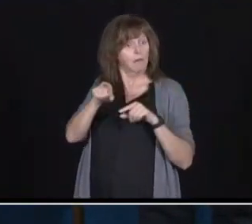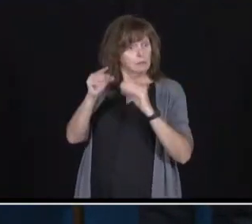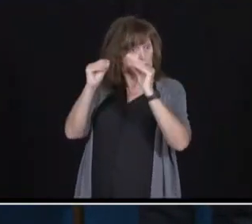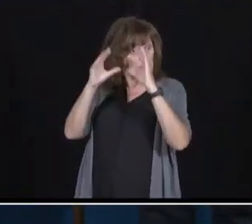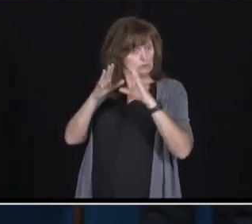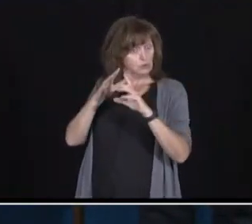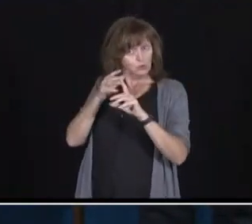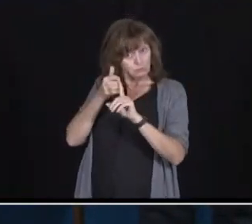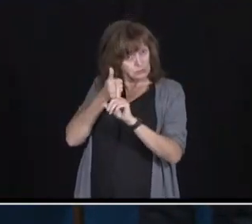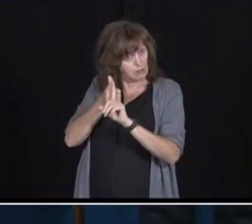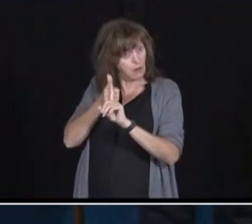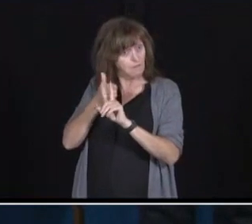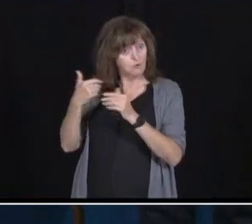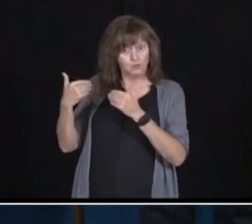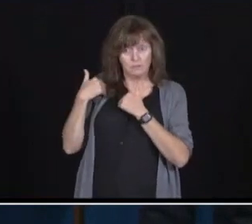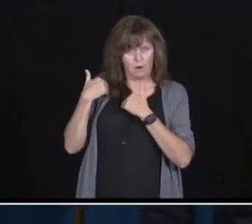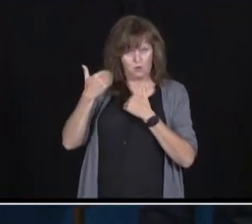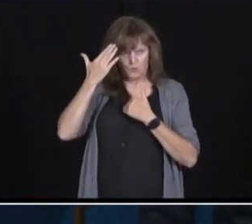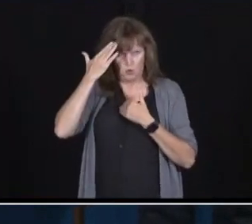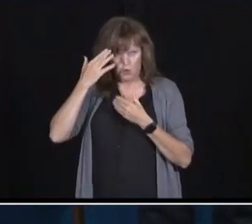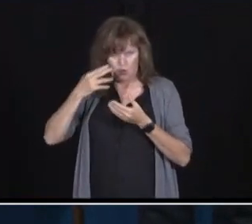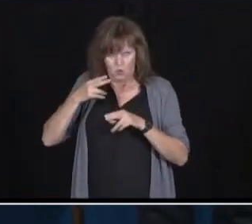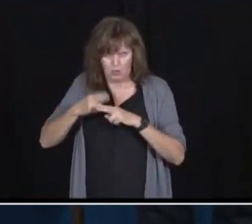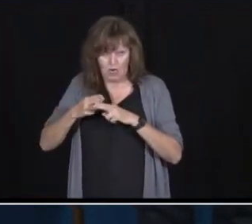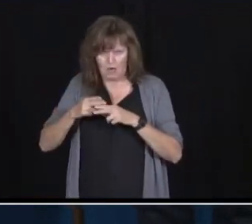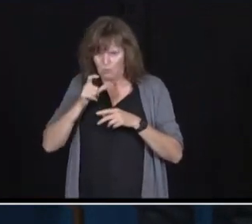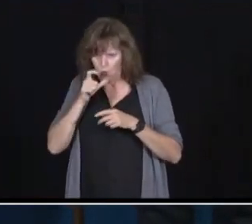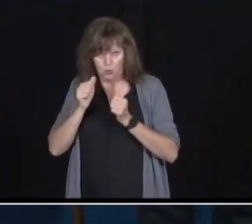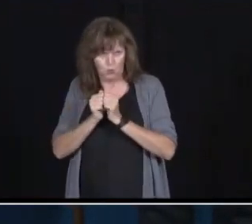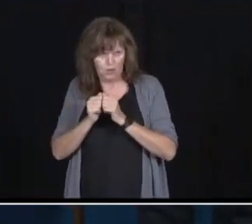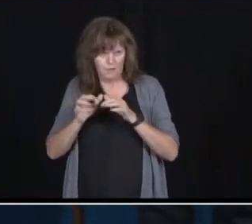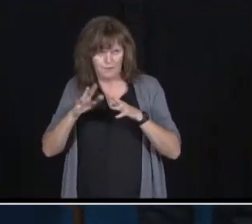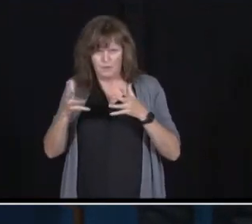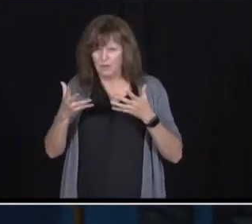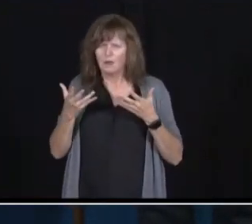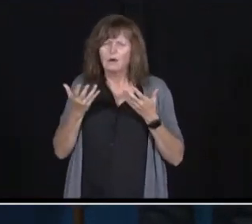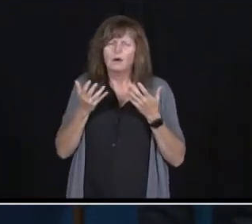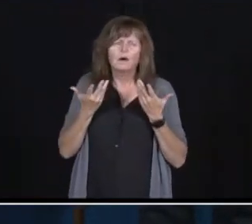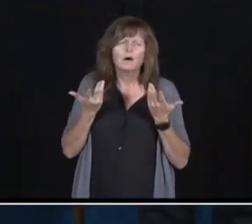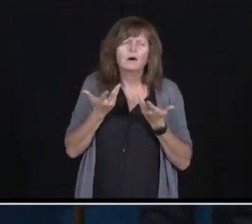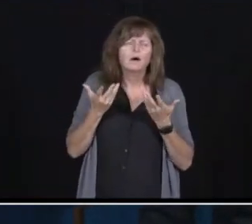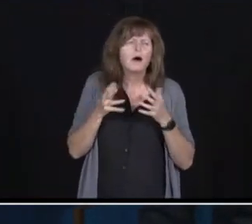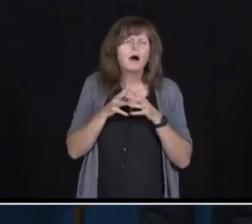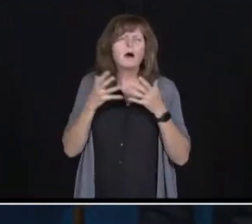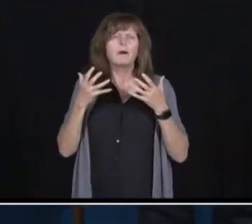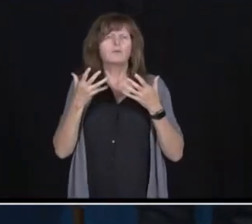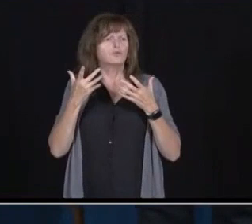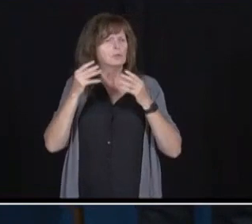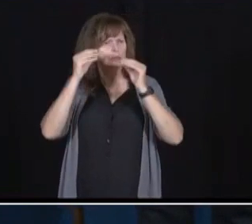supporting the schools, but what level of contact tracing management to teachers have to do in a classroom and what level of